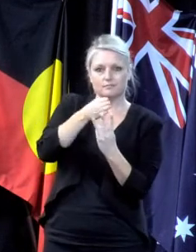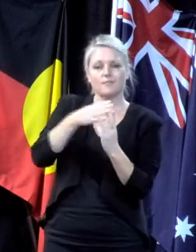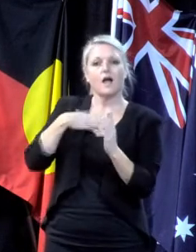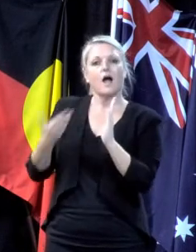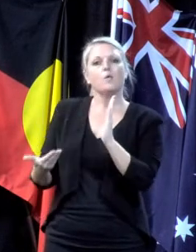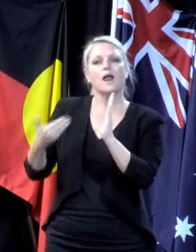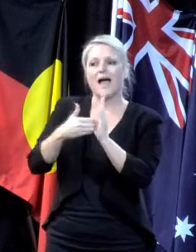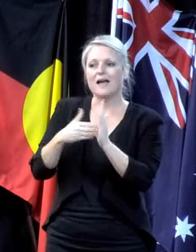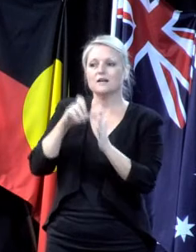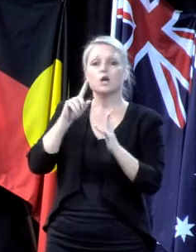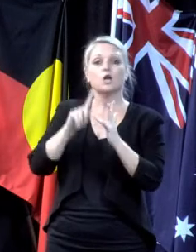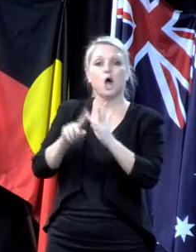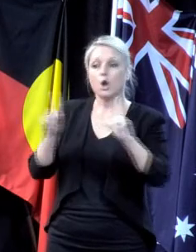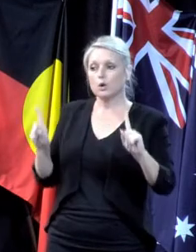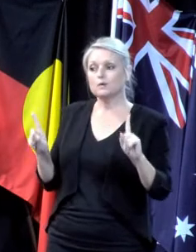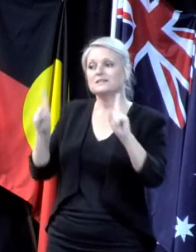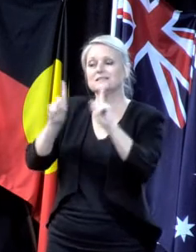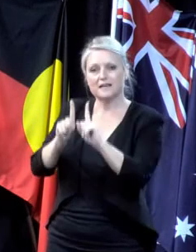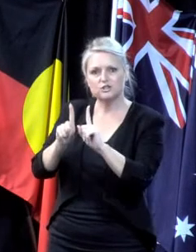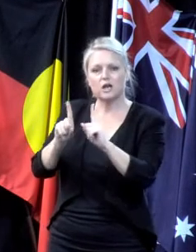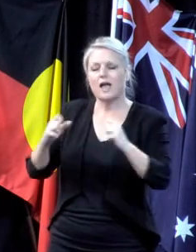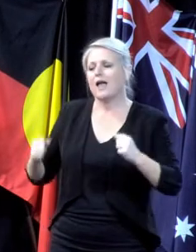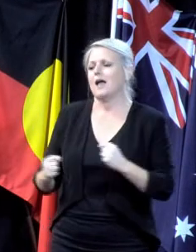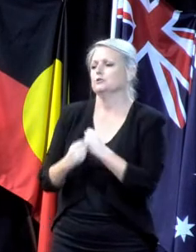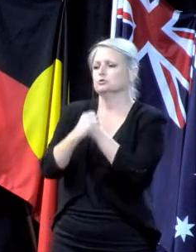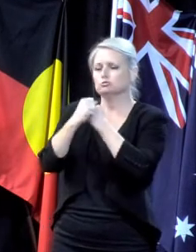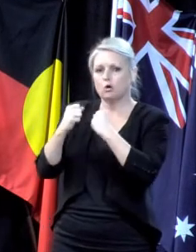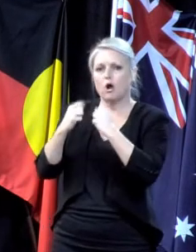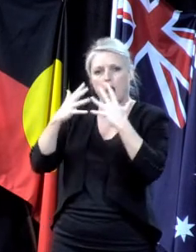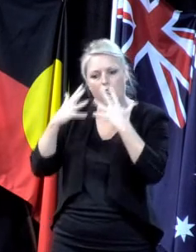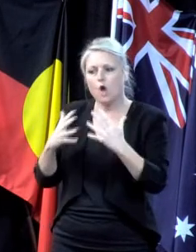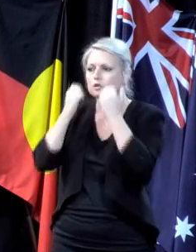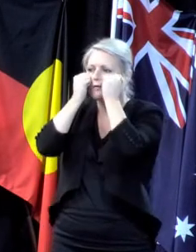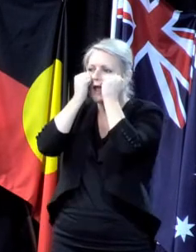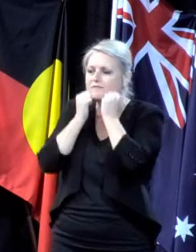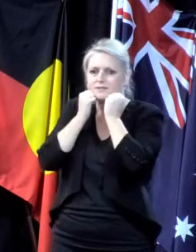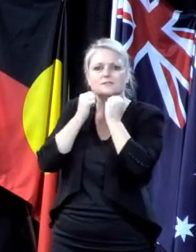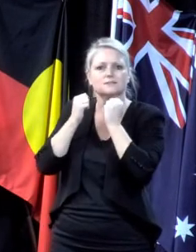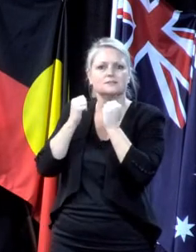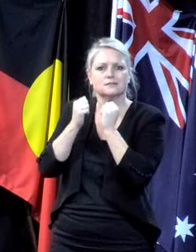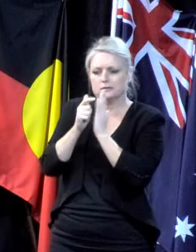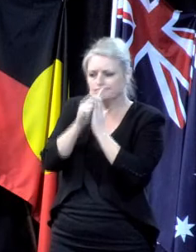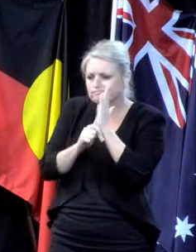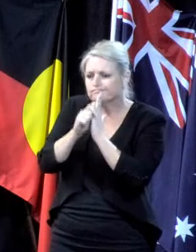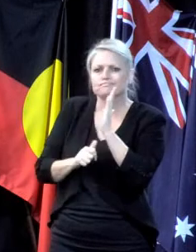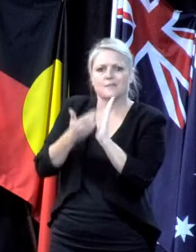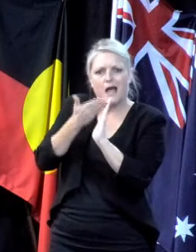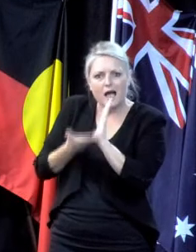research evidence-based strategies that exist. Can I ask, then, can you have more students if you have